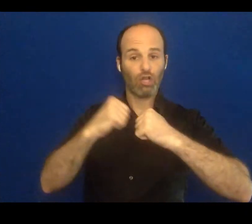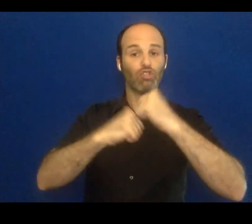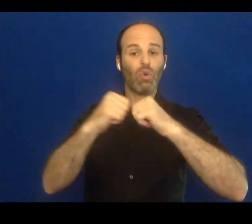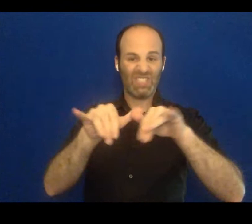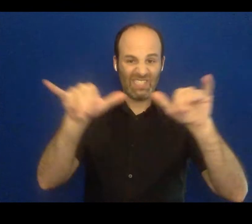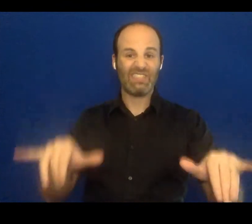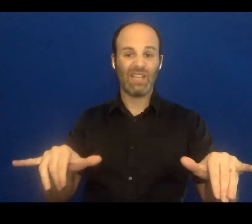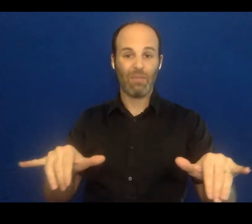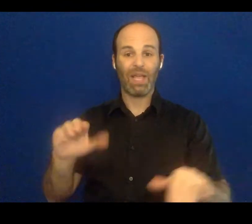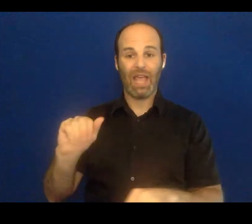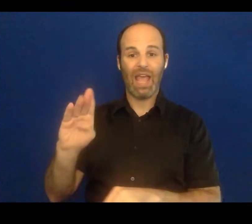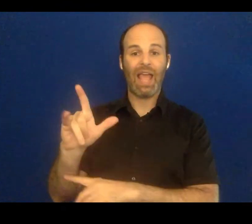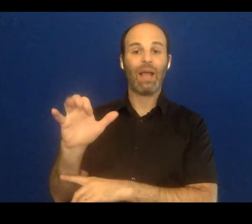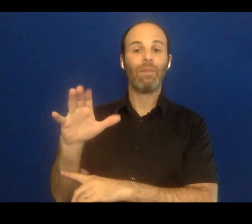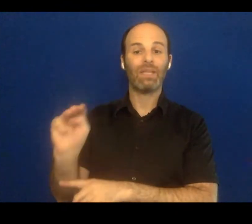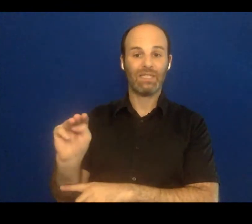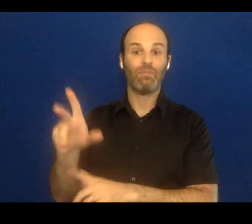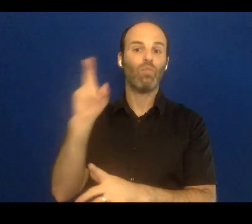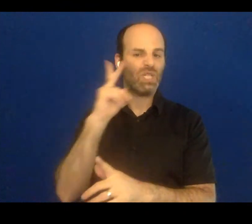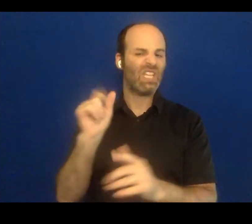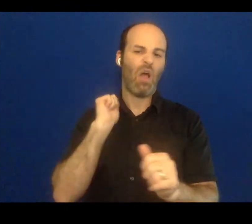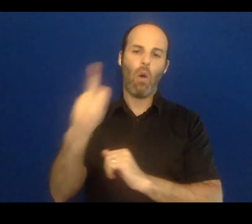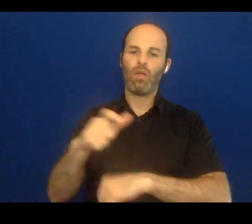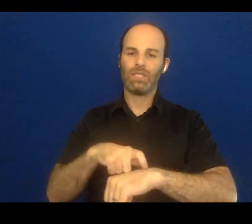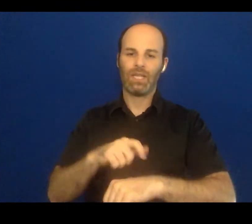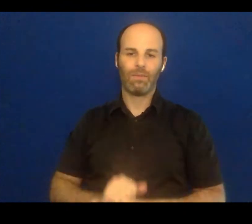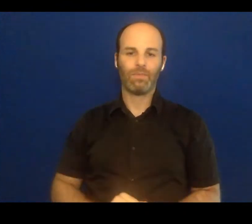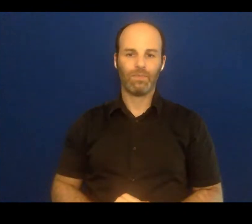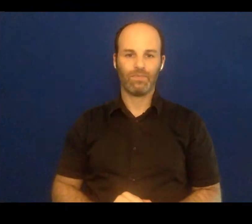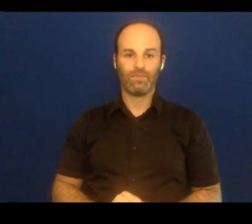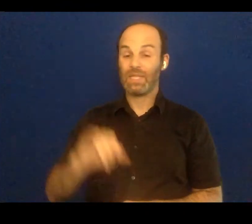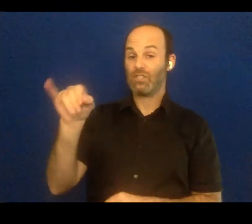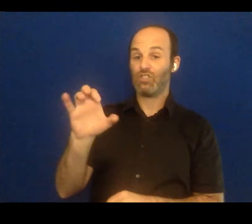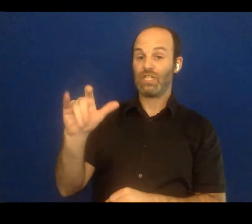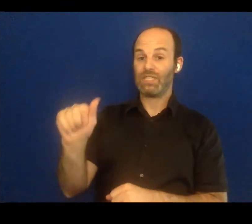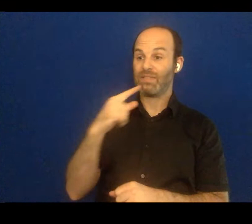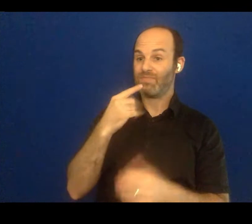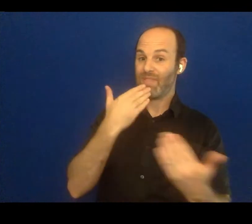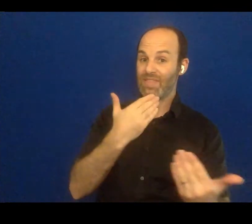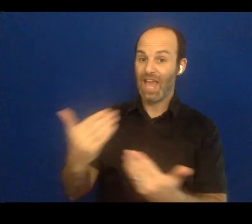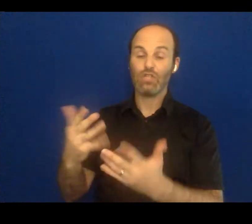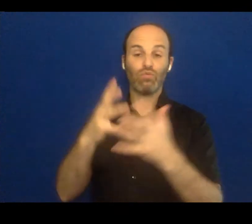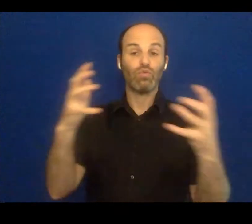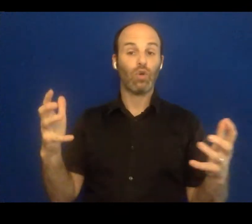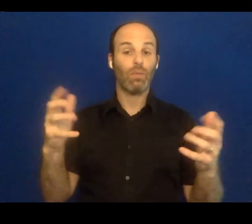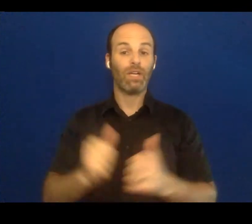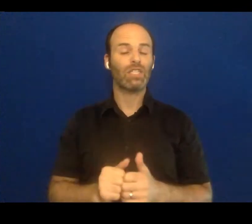THAT WE SEE ALL OF THE TIME. THANK YOU BOTH SO MUCH. AND WHAT WOULD YOU SAY IS I KNOW